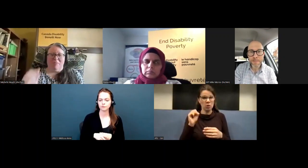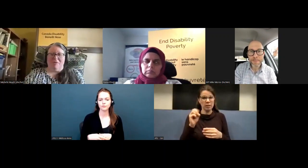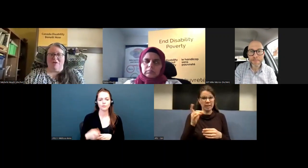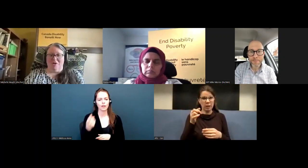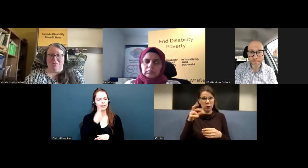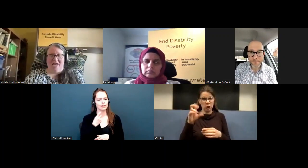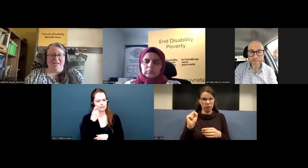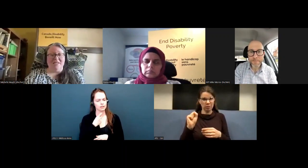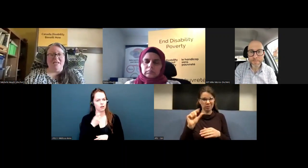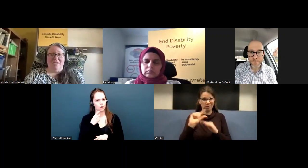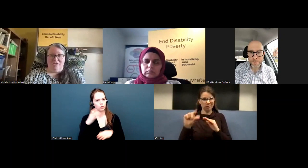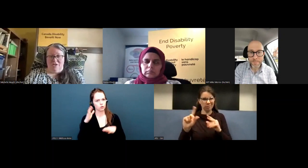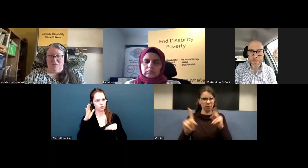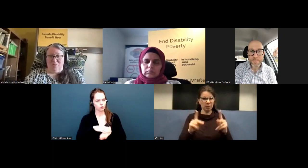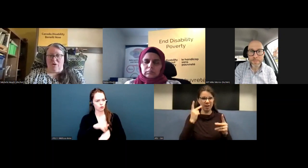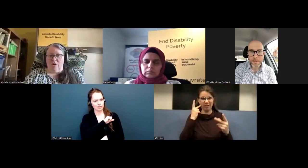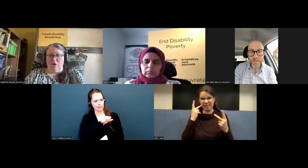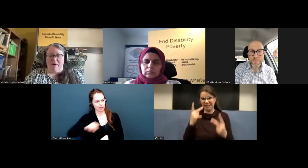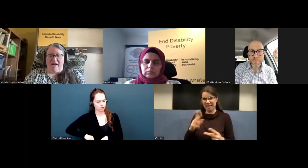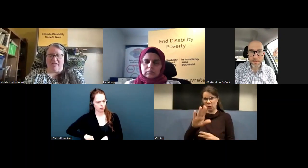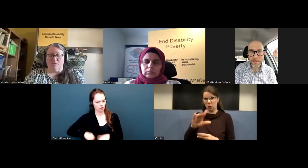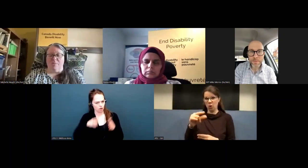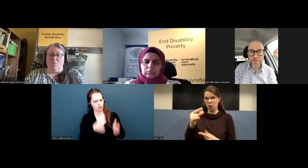UP IN THE Q&A TO DO WITH CLAWBACKS.